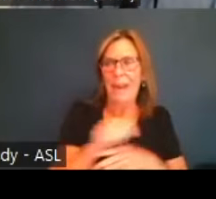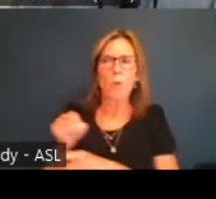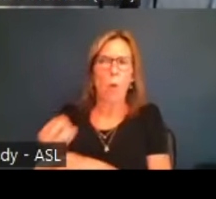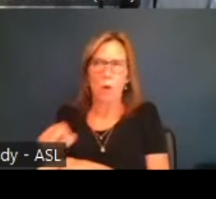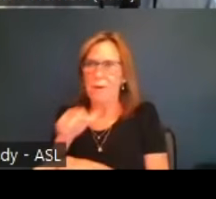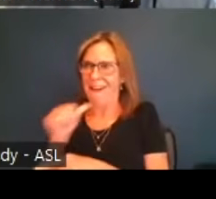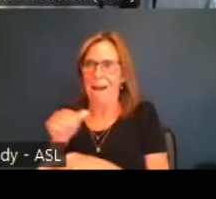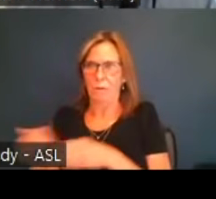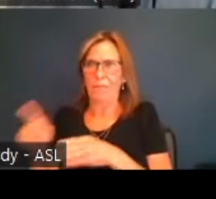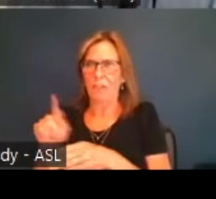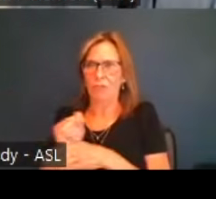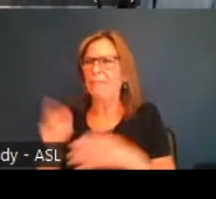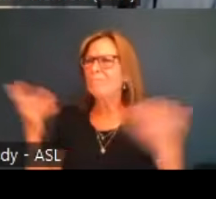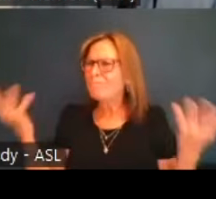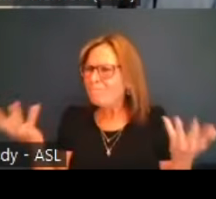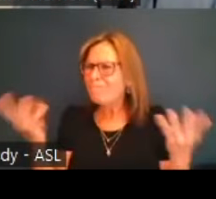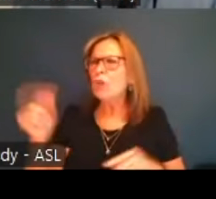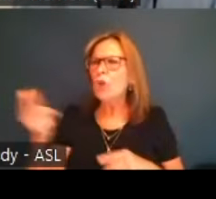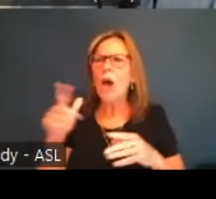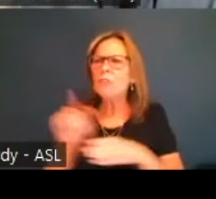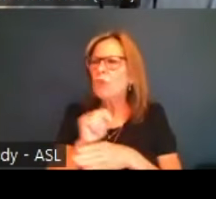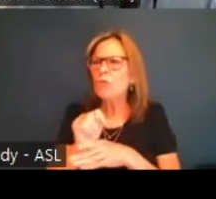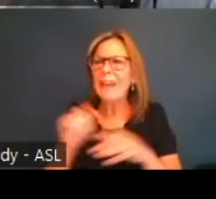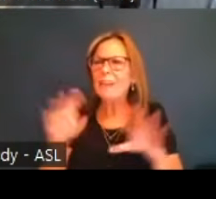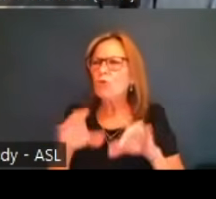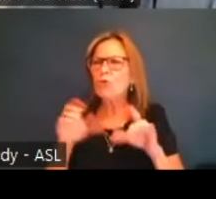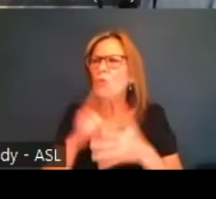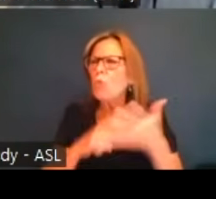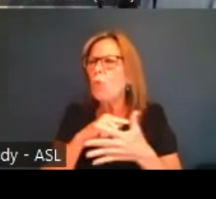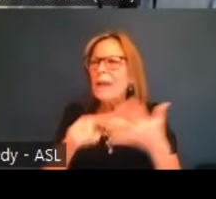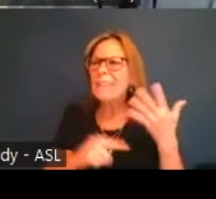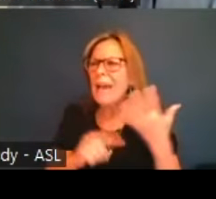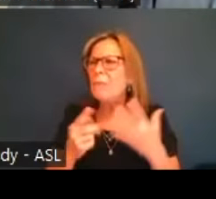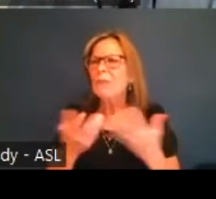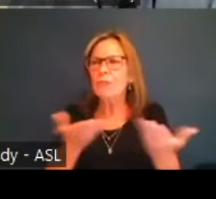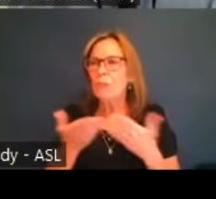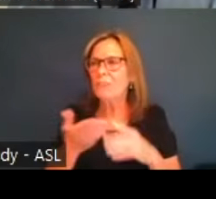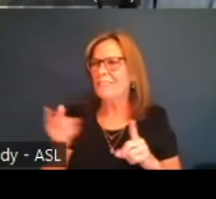a program up in Rochester a couple years ago where we had a veteran who was the keynote speaker and the veteran had